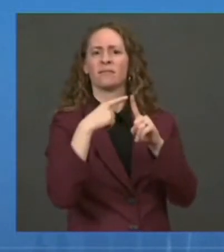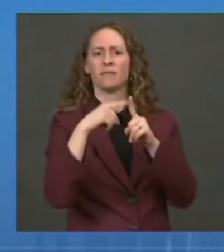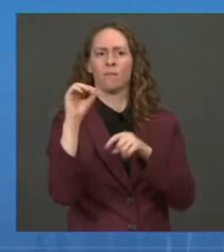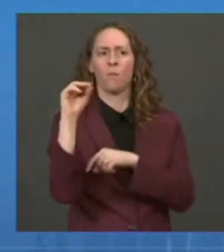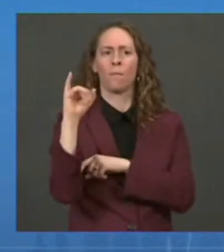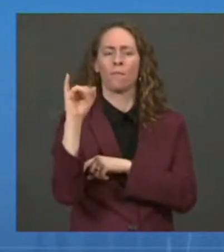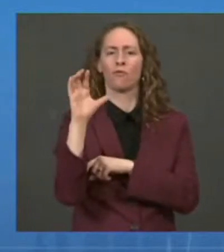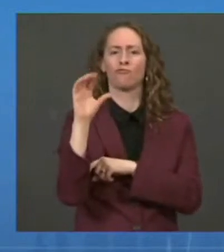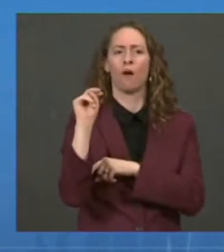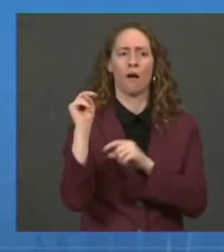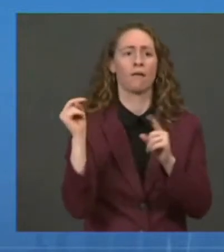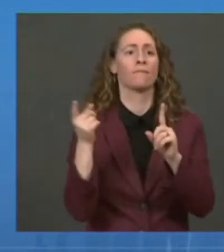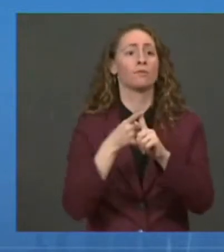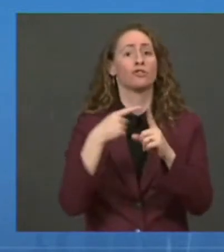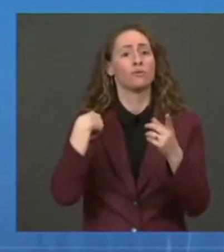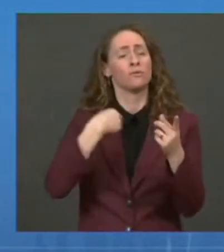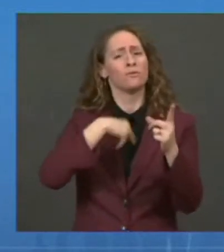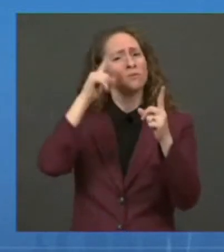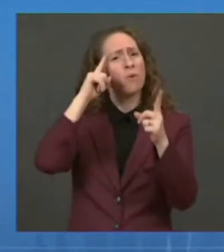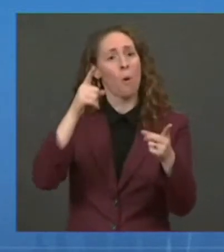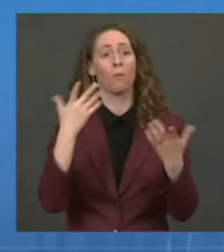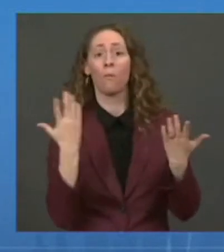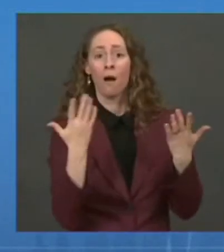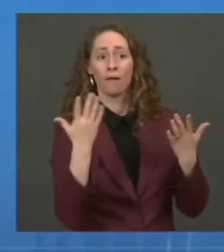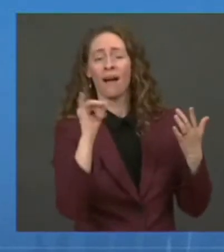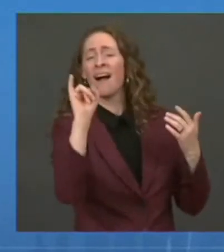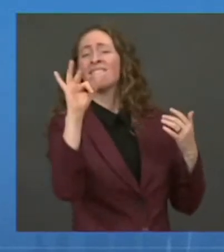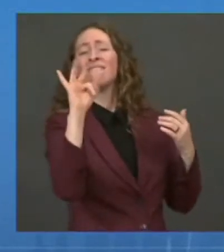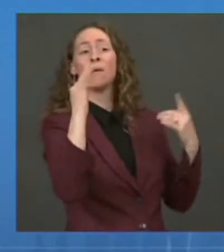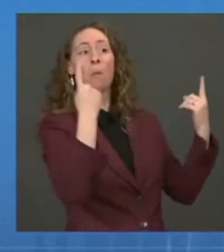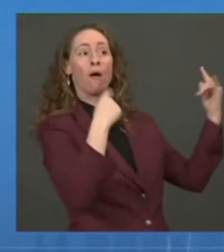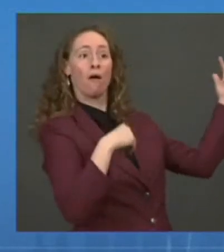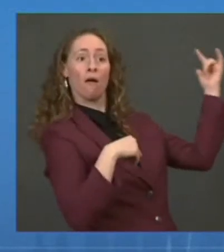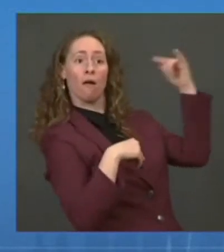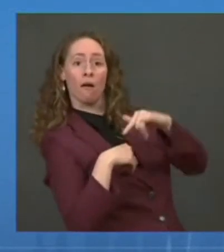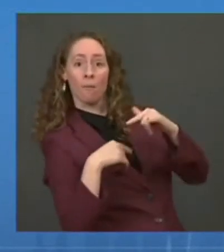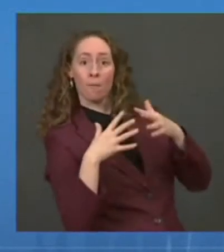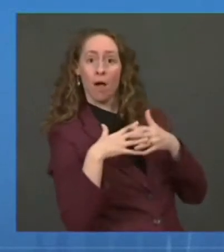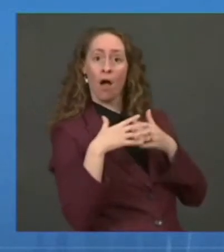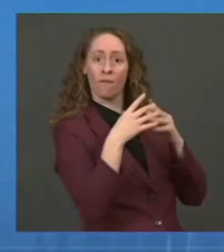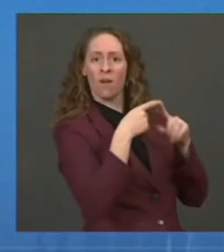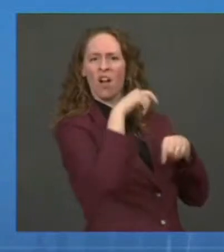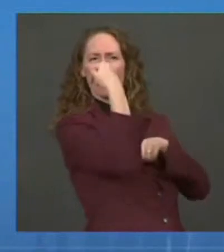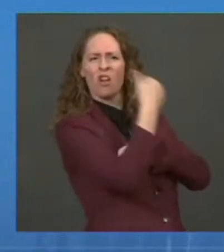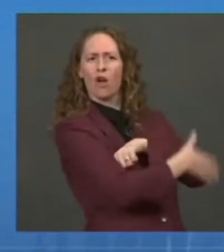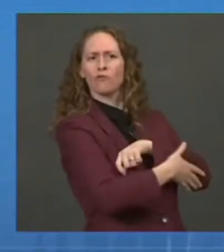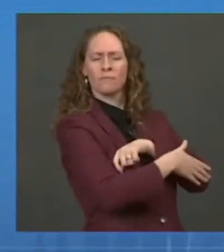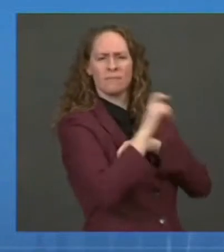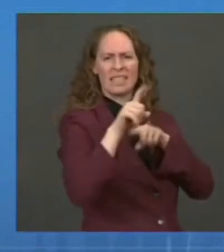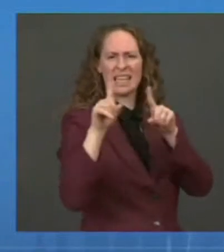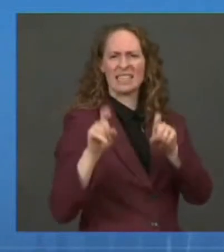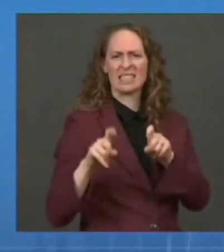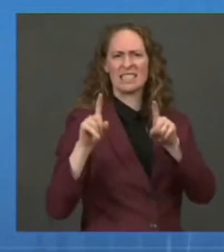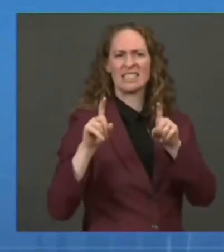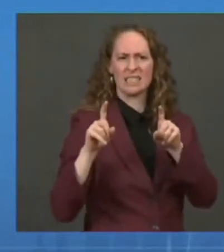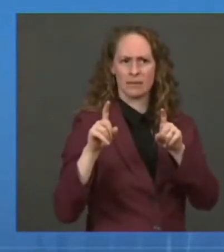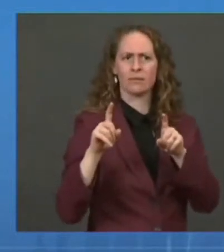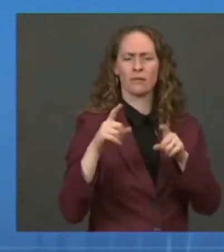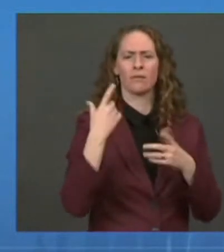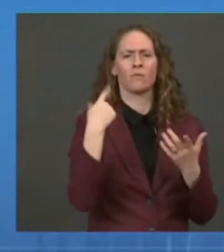ENCOURAGE POST ARRIVAL TESTING OF INTERNATIONAL TRAVELERS AND TO ASSIST WITH ALL IMPLEMENTATION OF PREVENTION